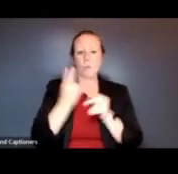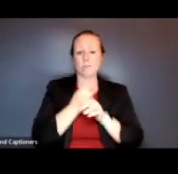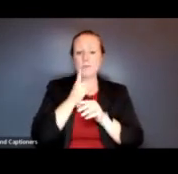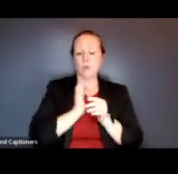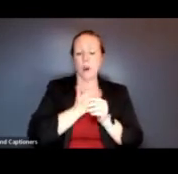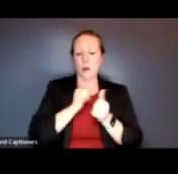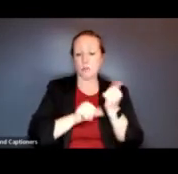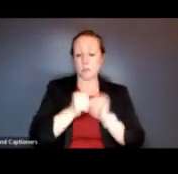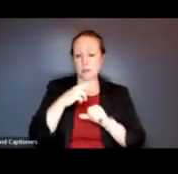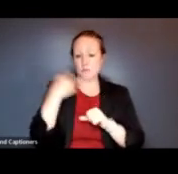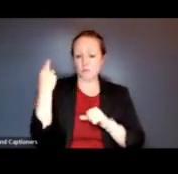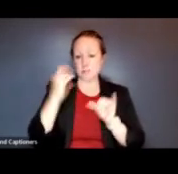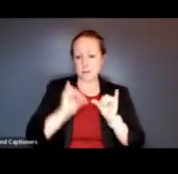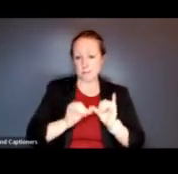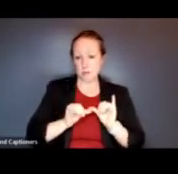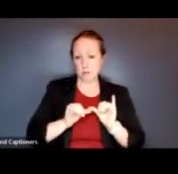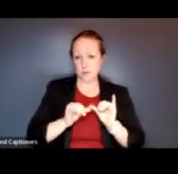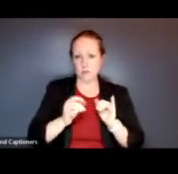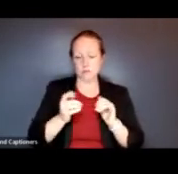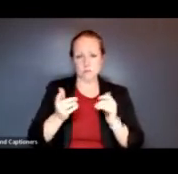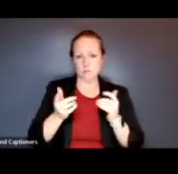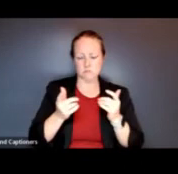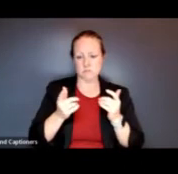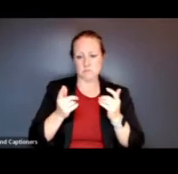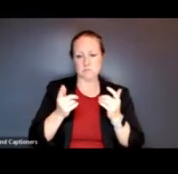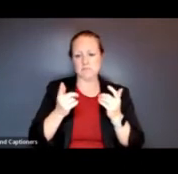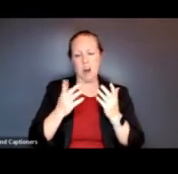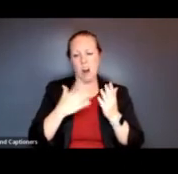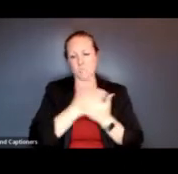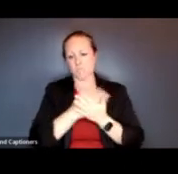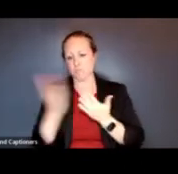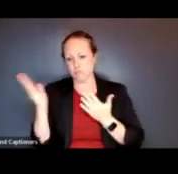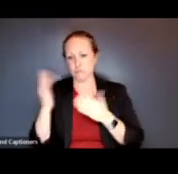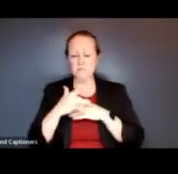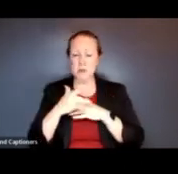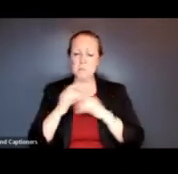available. Maria, you can talk more about which one we are currently using in our motion